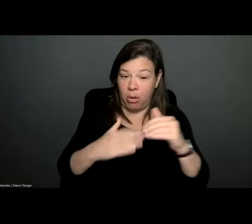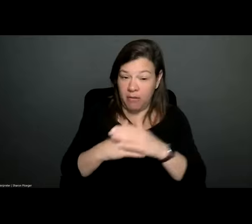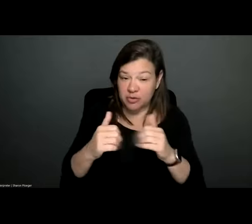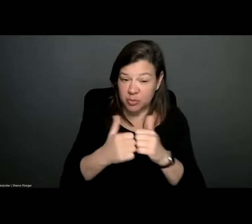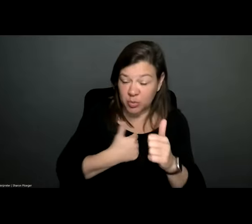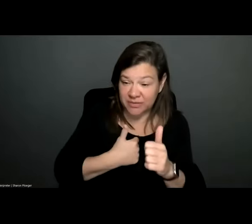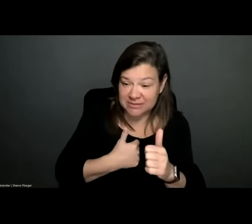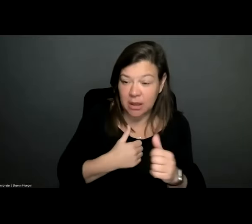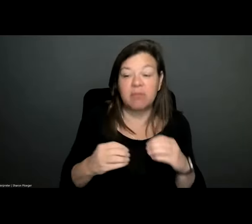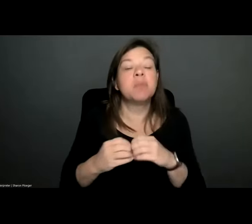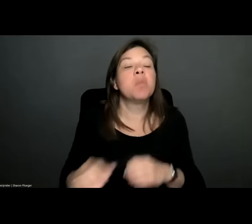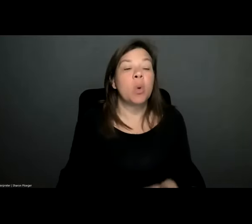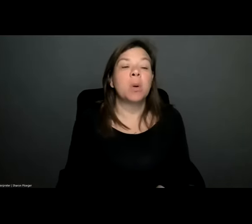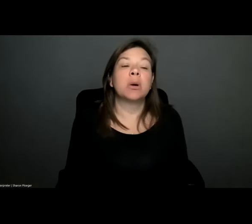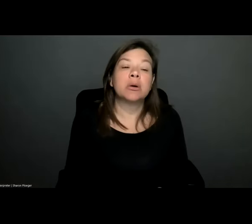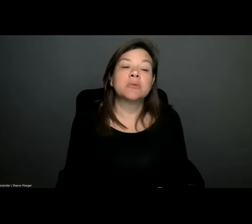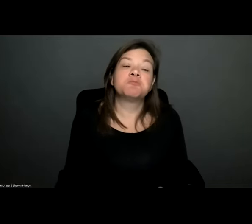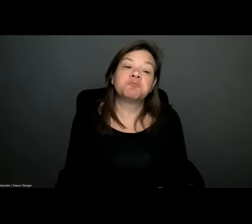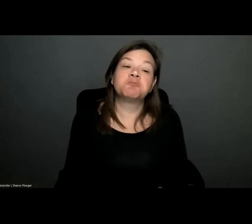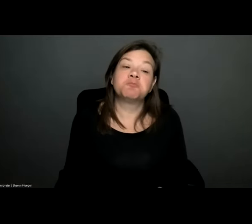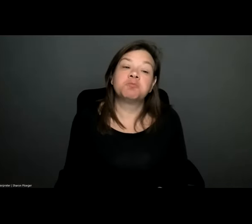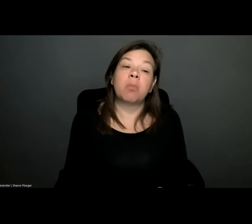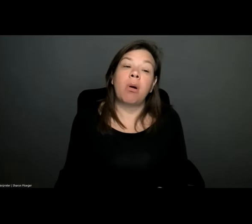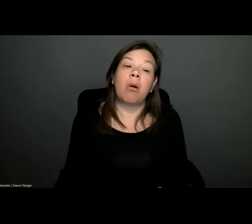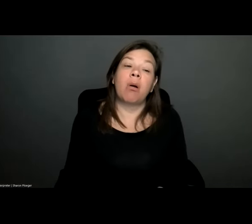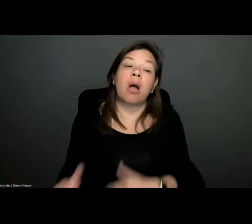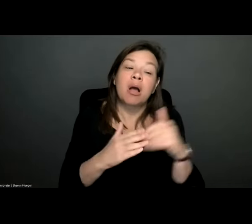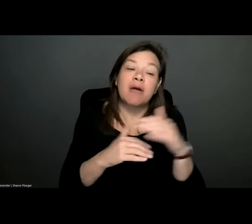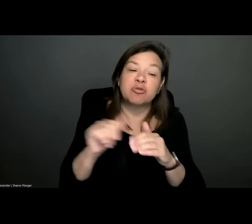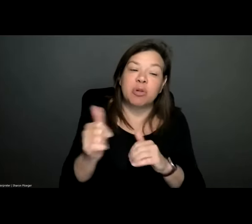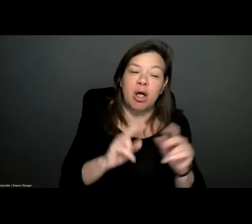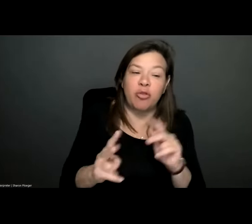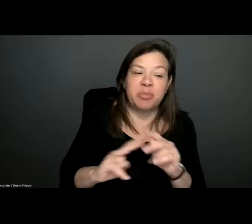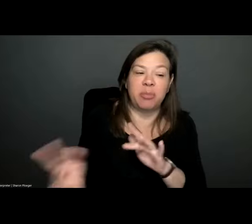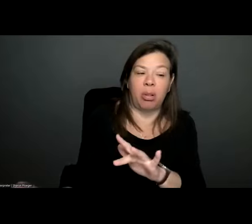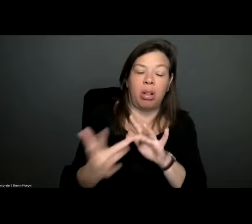the more comfortable people were with, you know, coming to me and asking me questions.